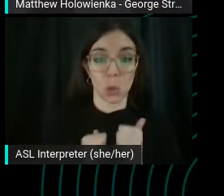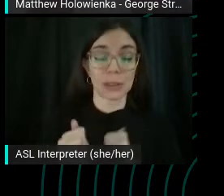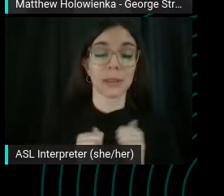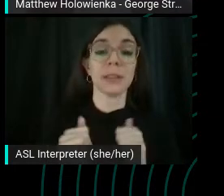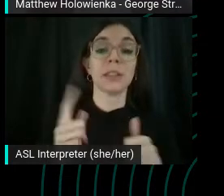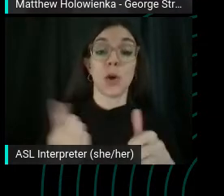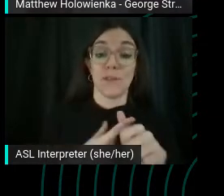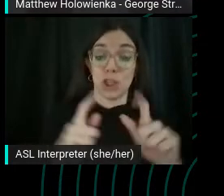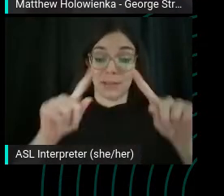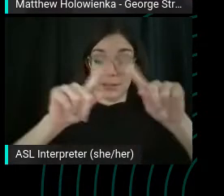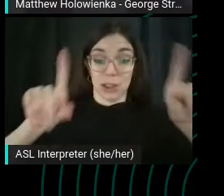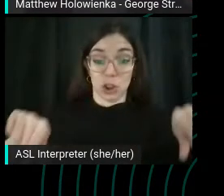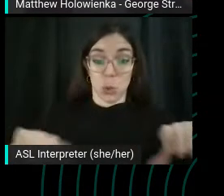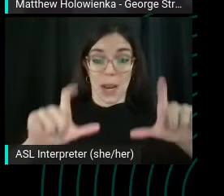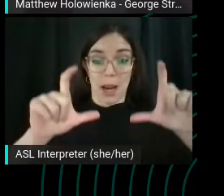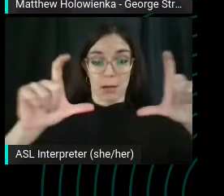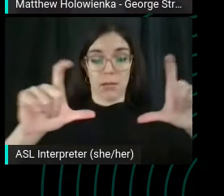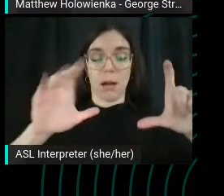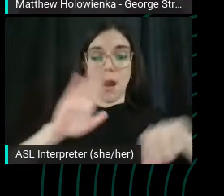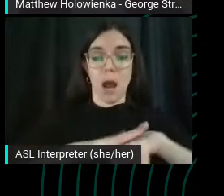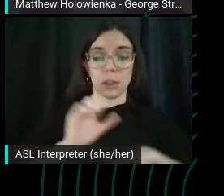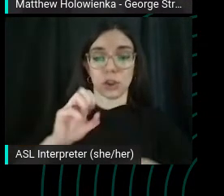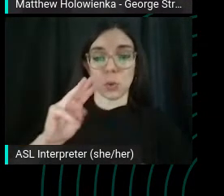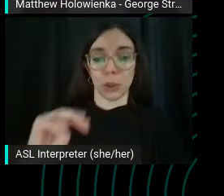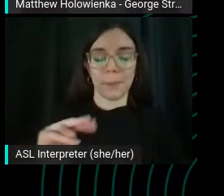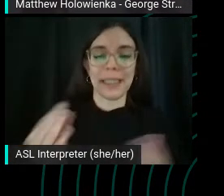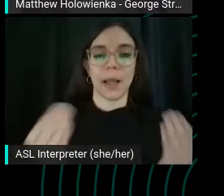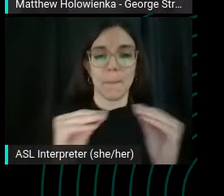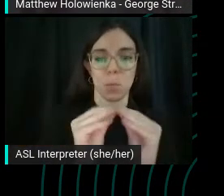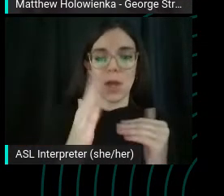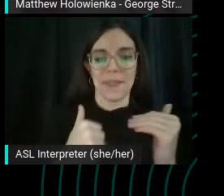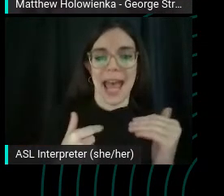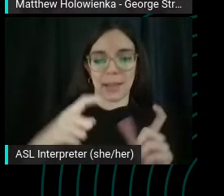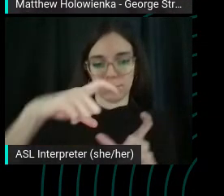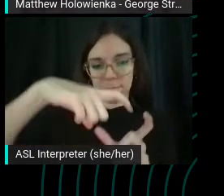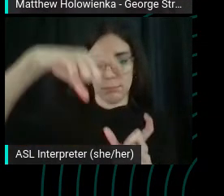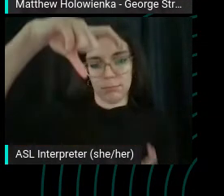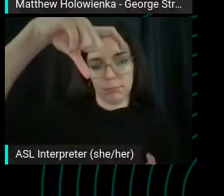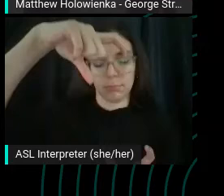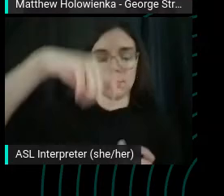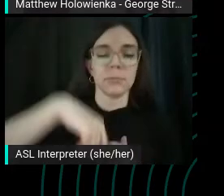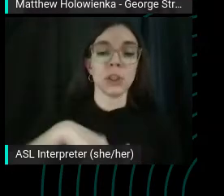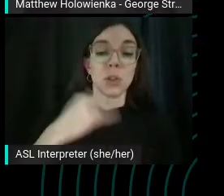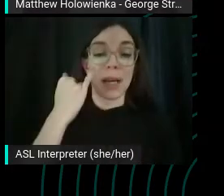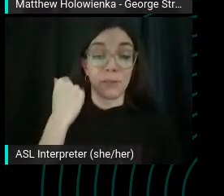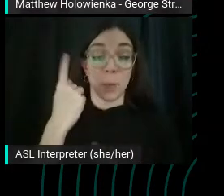because they take up more visual space than a standard rectangle. So when you're thinking of your video like an attention-grabbing sign board,